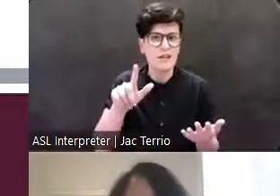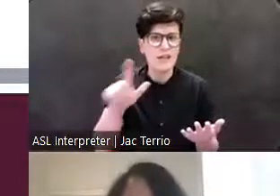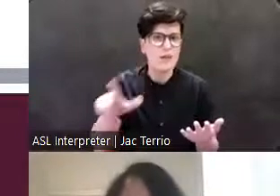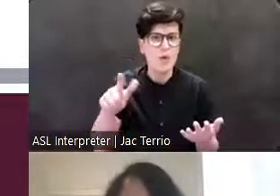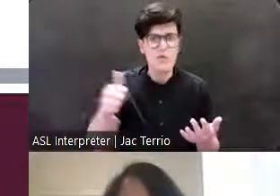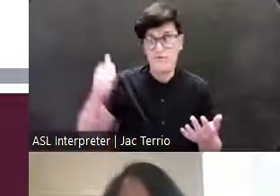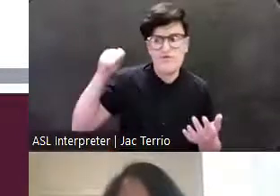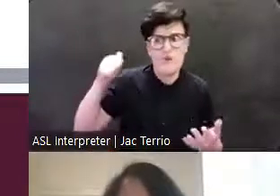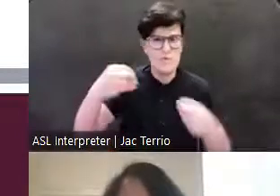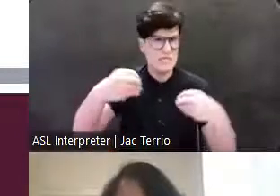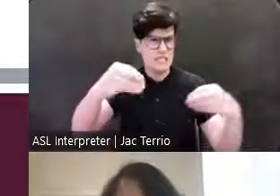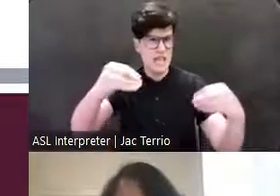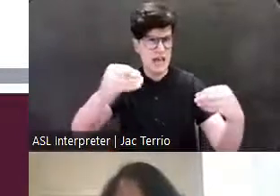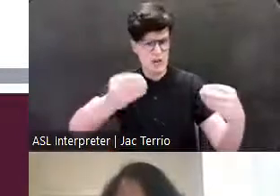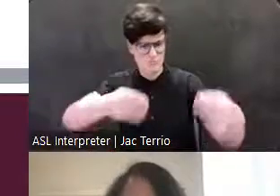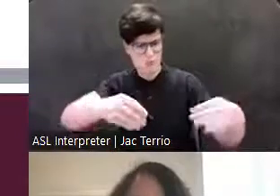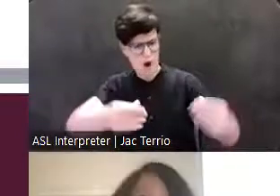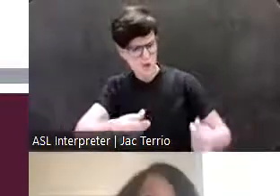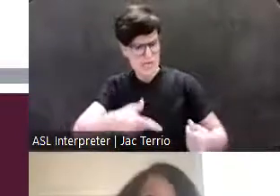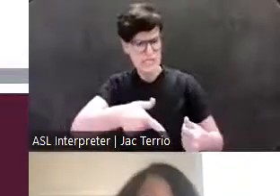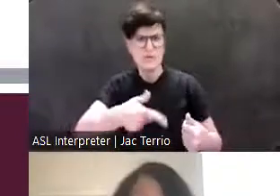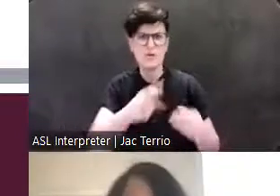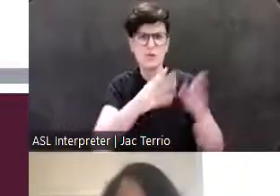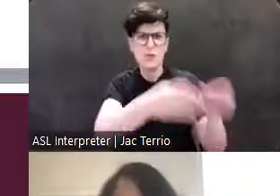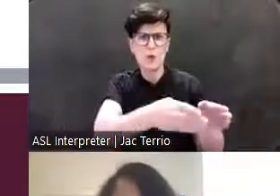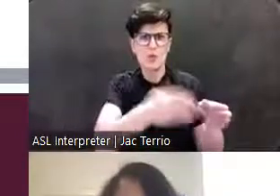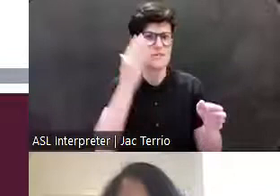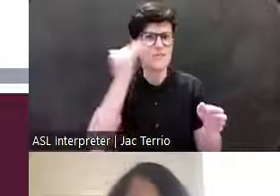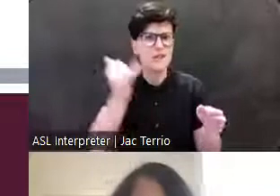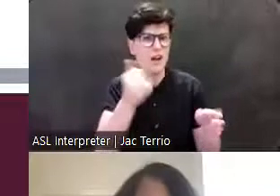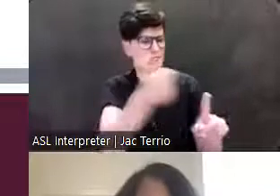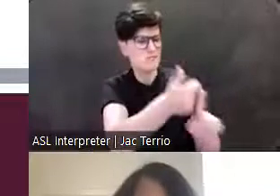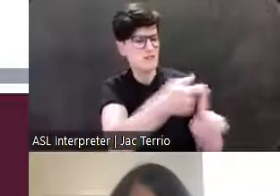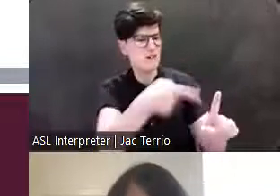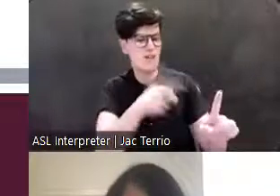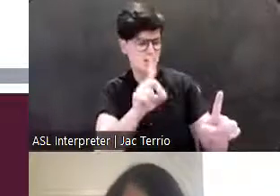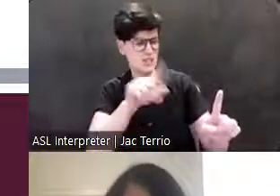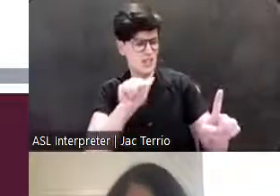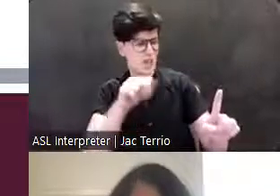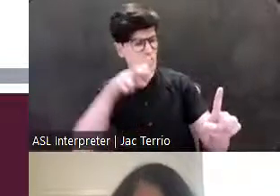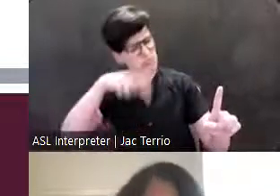they have a disability or because they are a person of color.